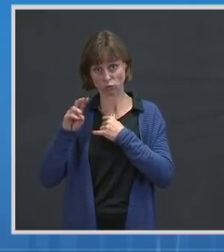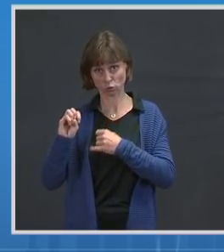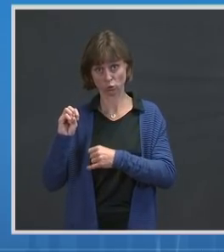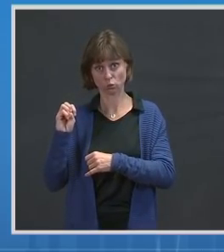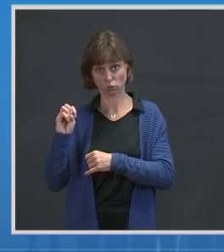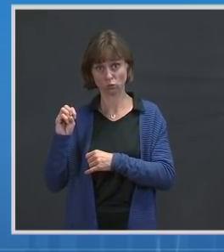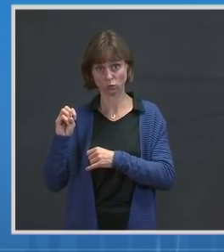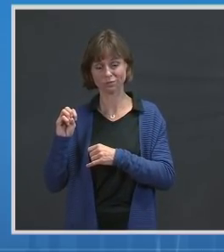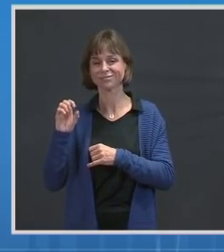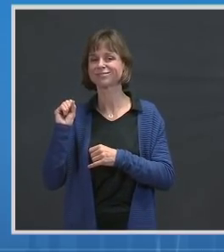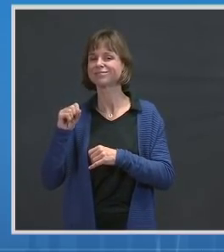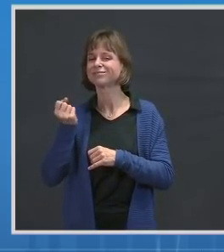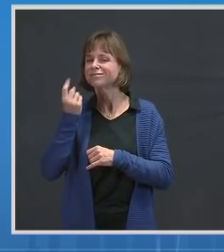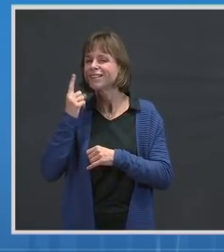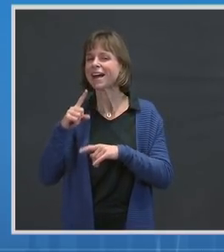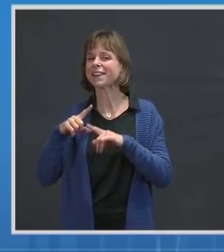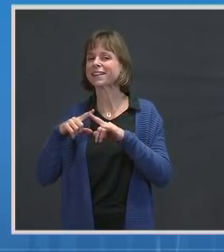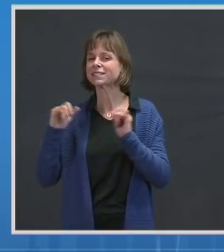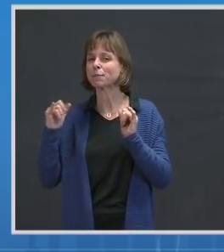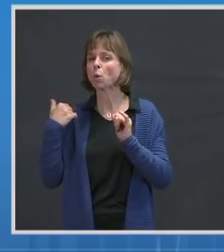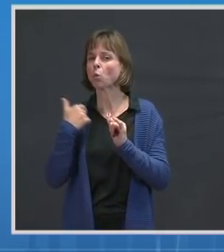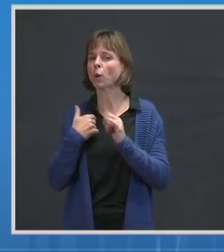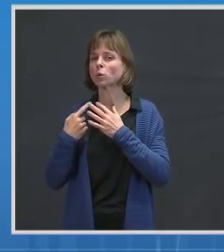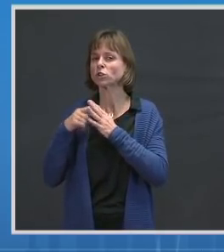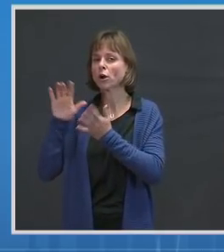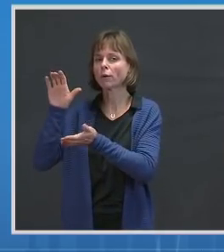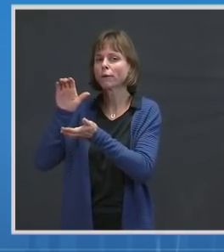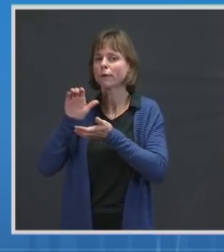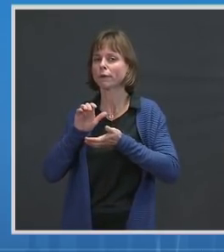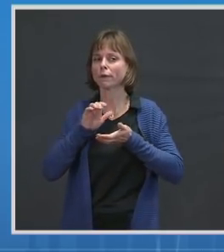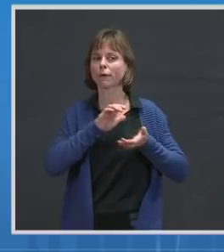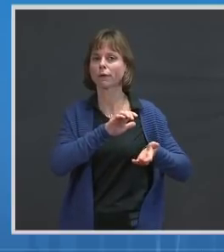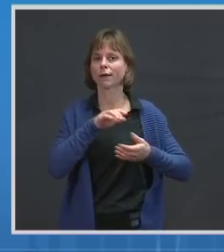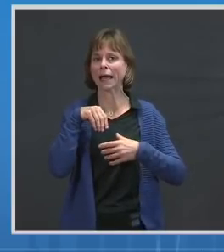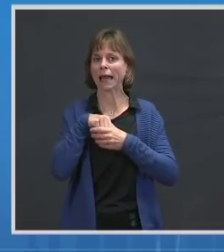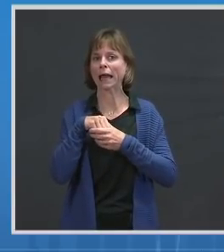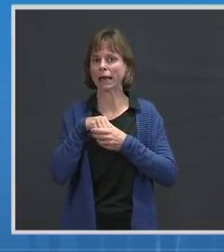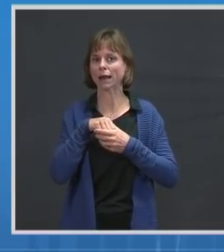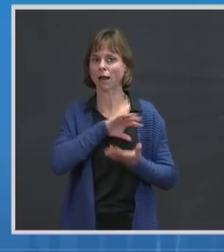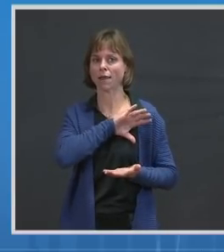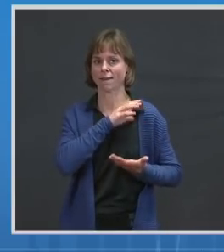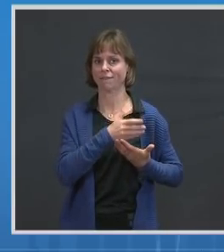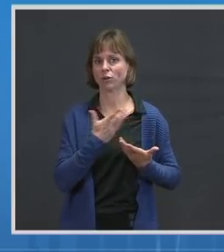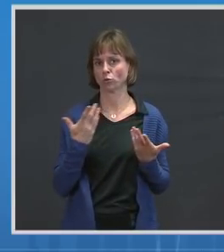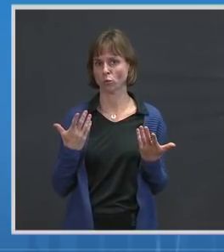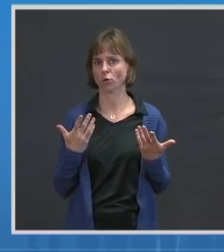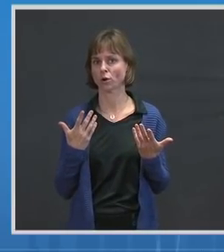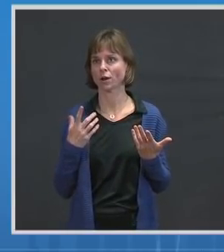with only a few million in inventory, and we're doing everything we can, working with the company, to accelerate their delivery schedule.